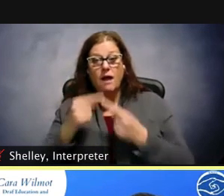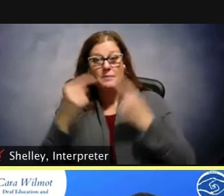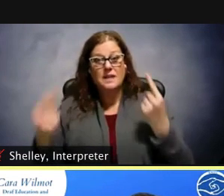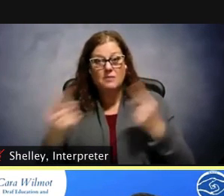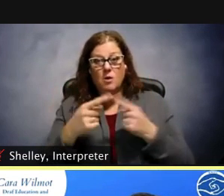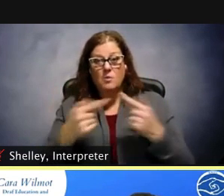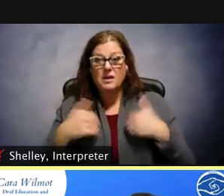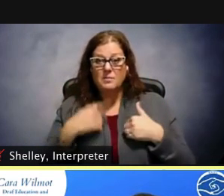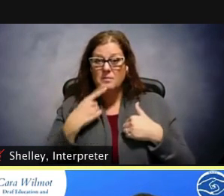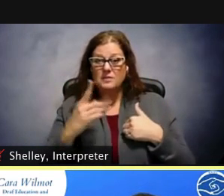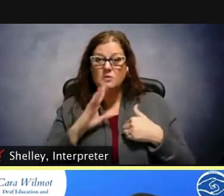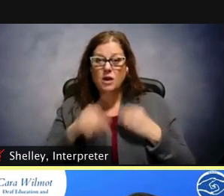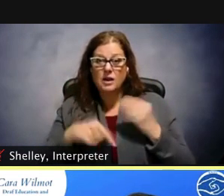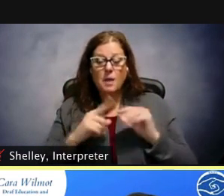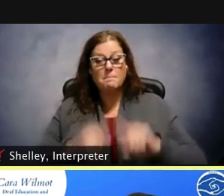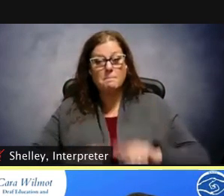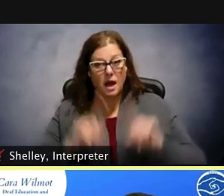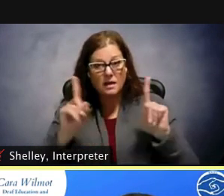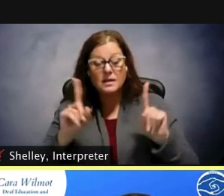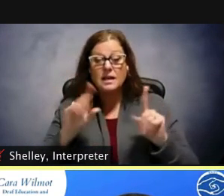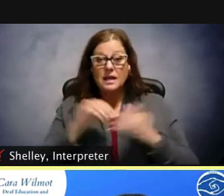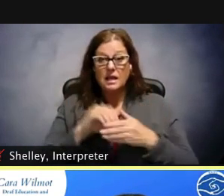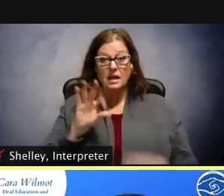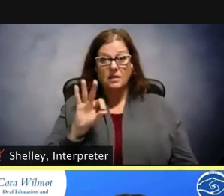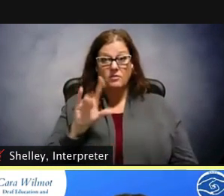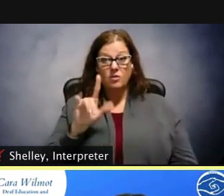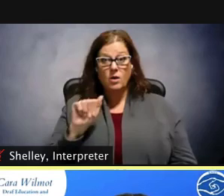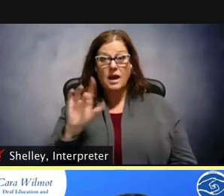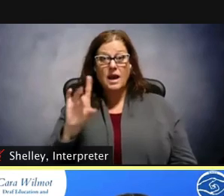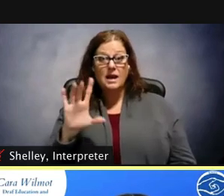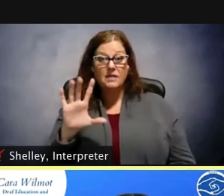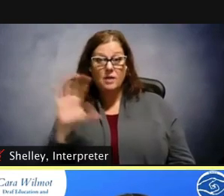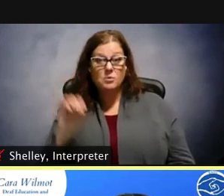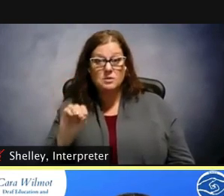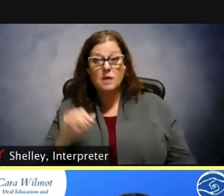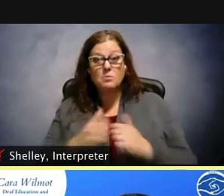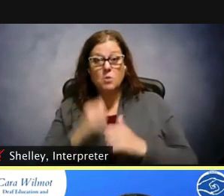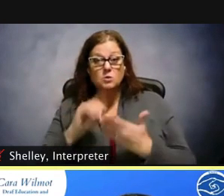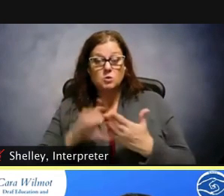talking about. But in Florida it's 85 percent of what most of our students are receiving, which is